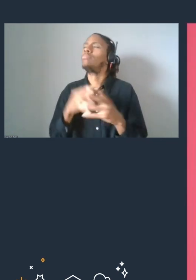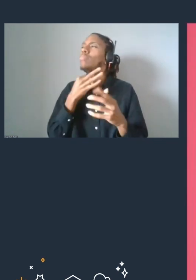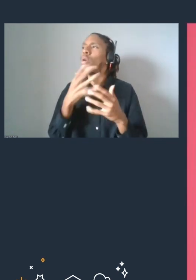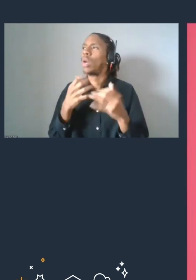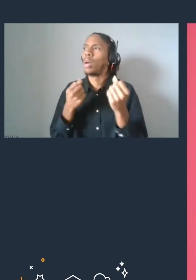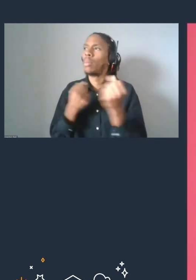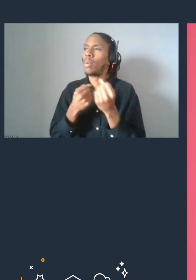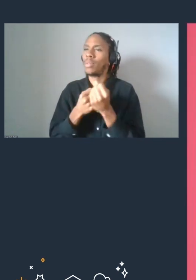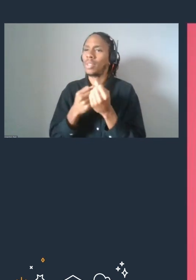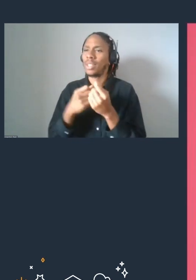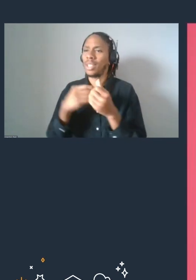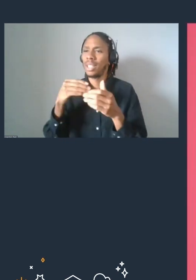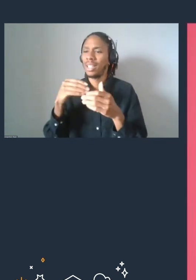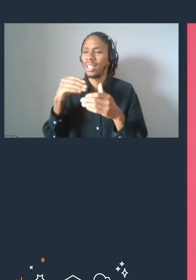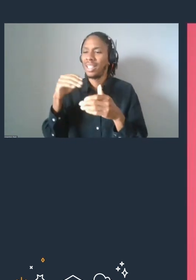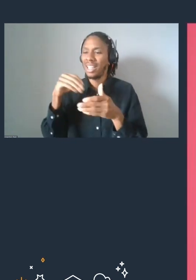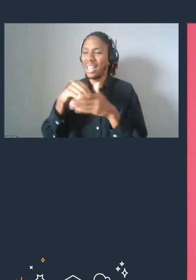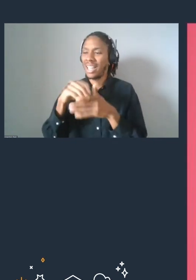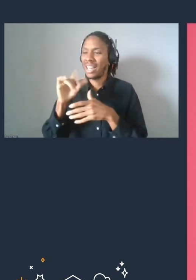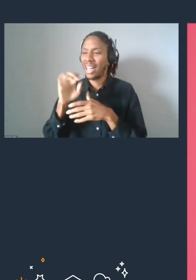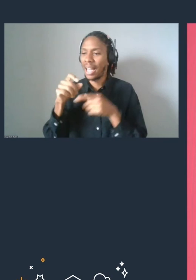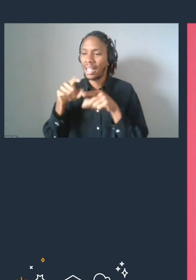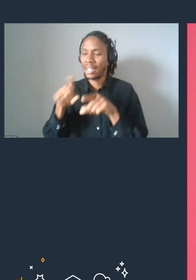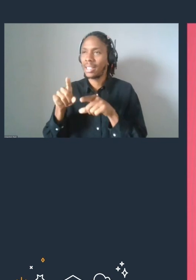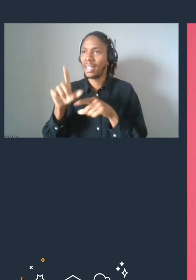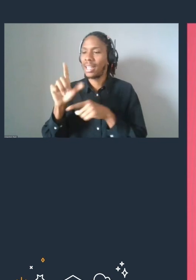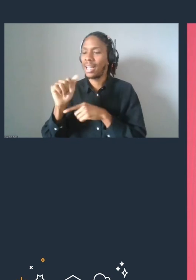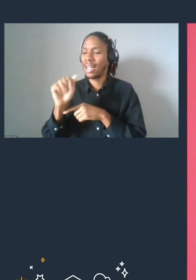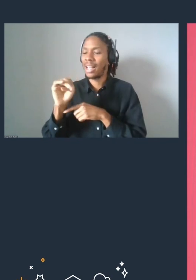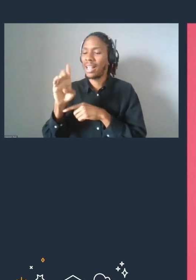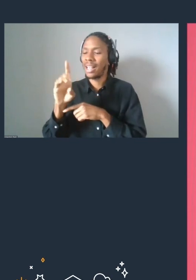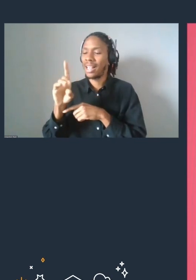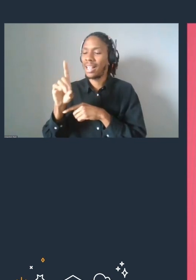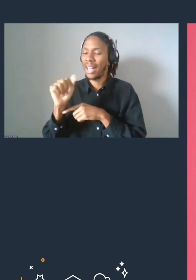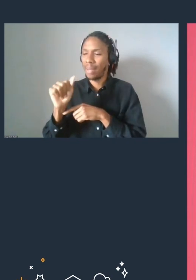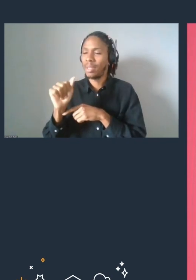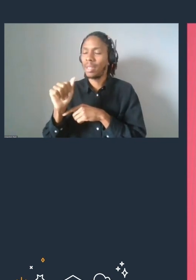with PUT requests? And after that, to save you time, what's your favorite pie?